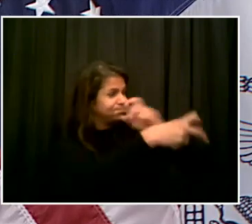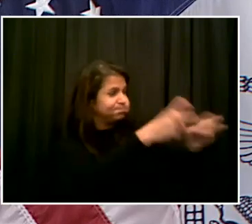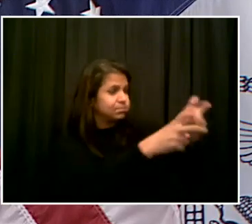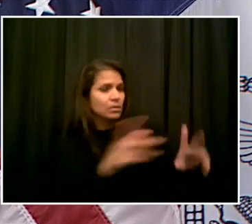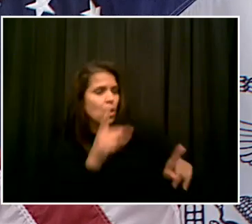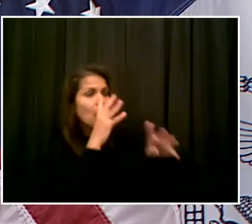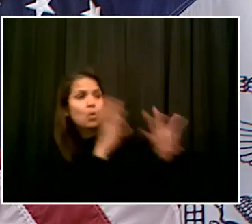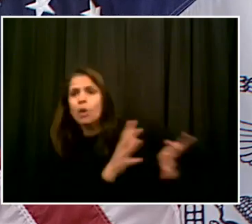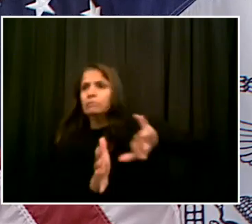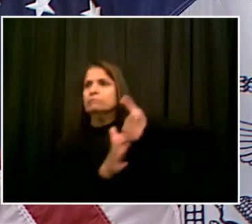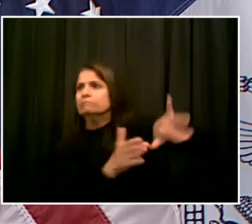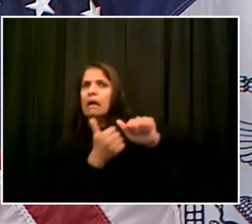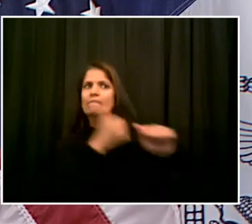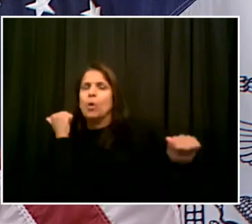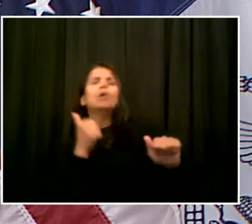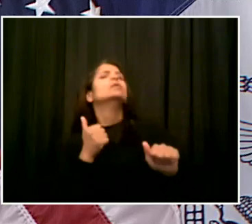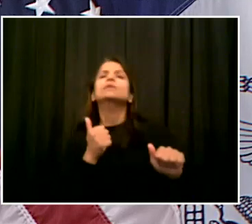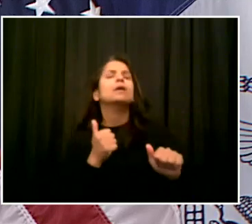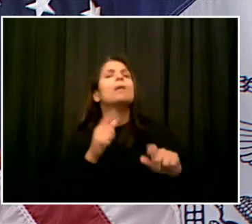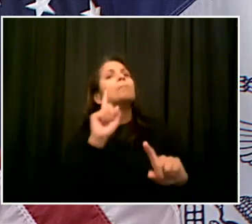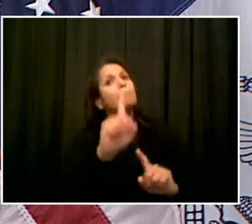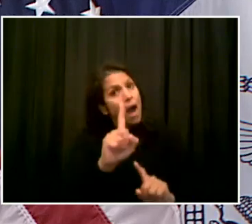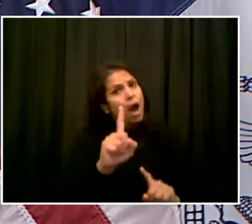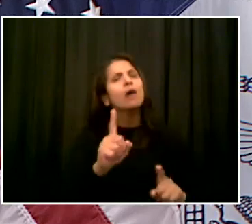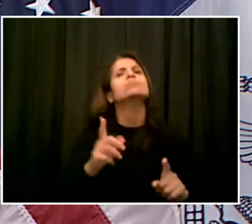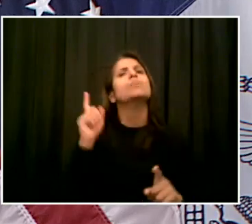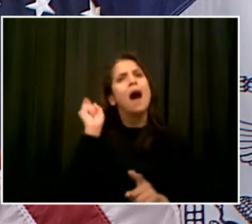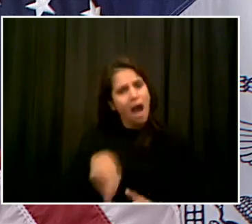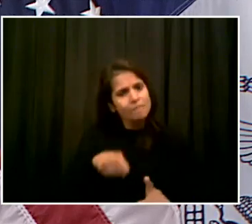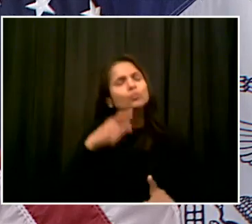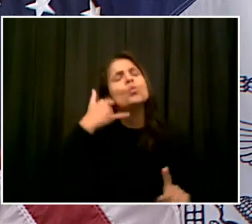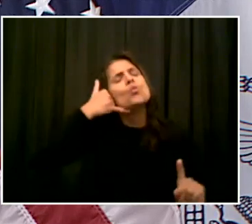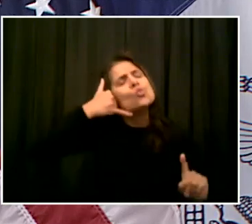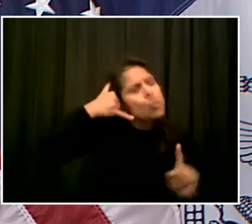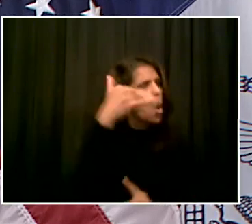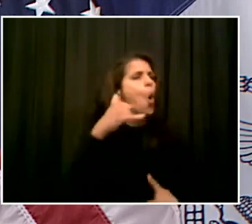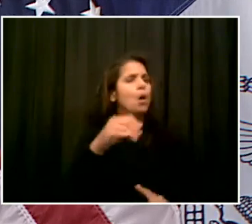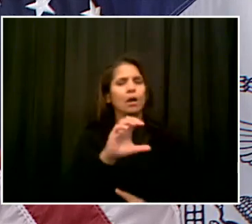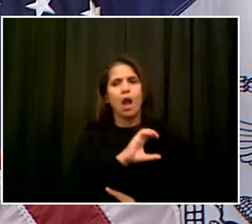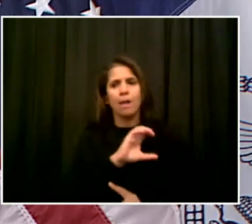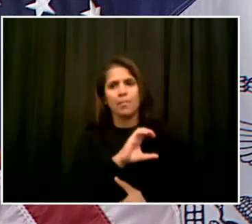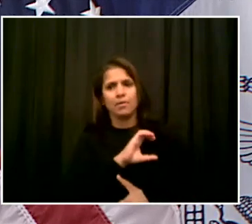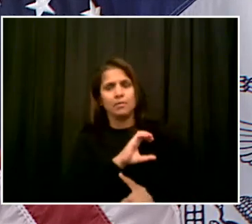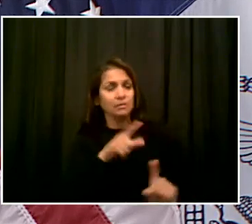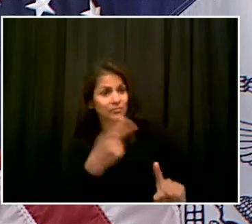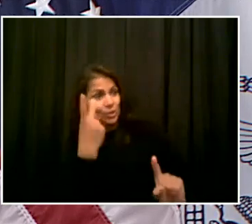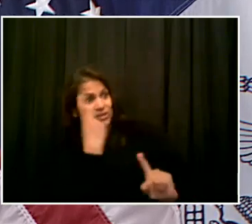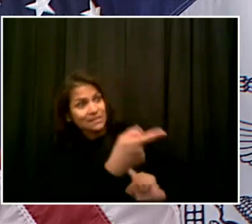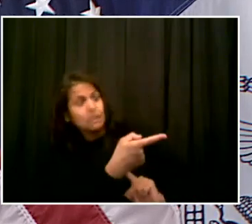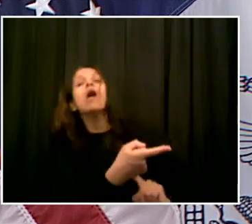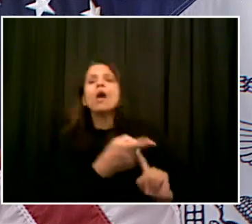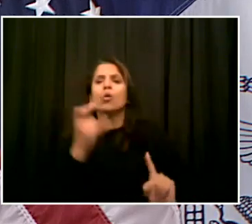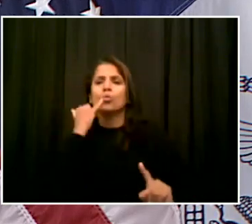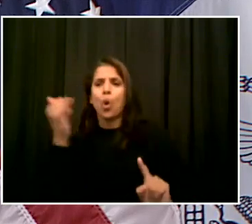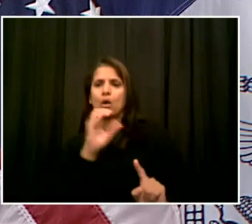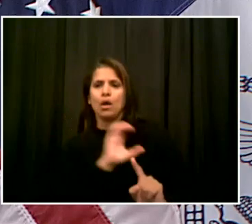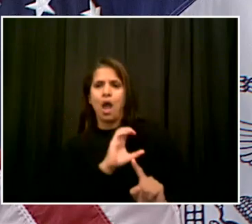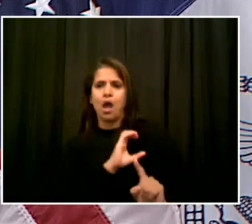SEPARATFRE OM THAT PERSON AND